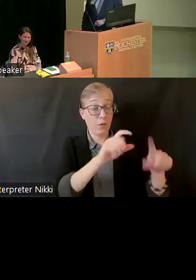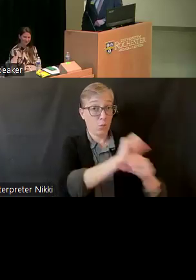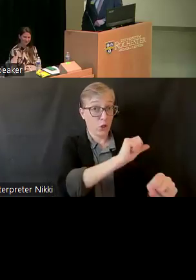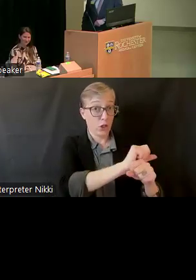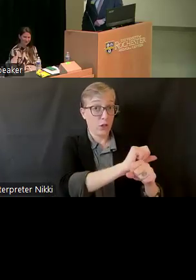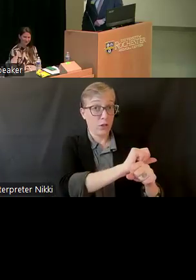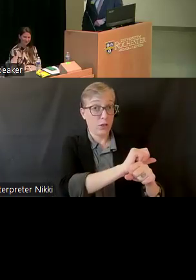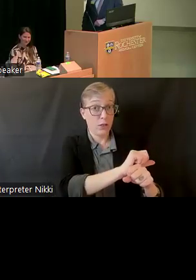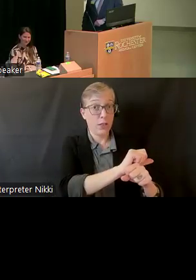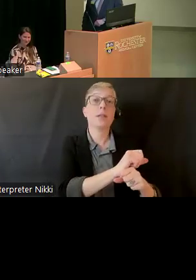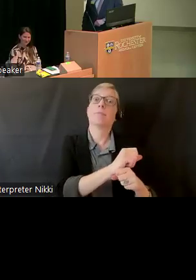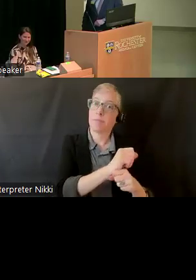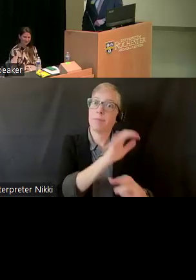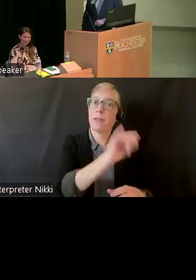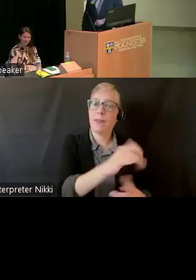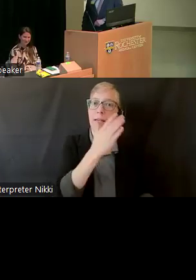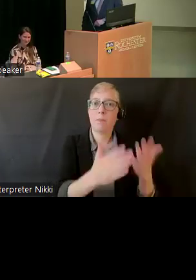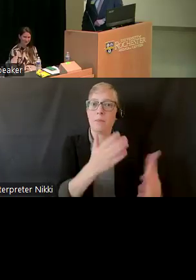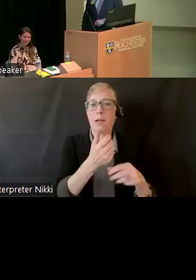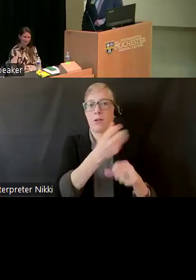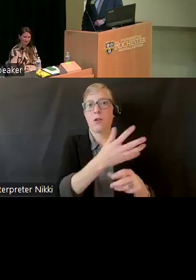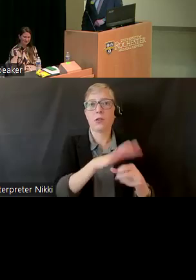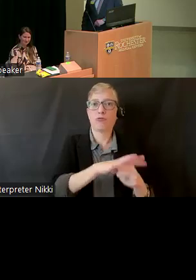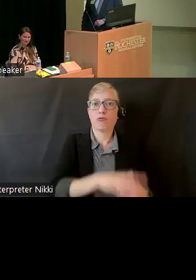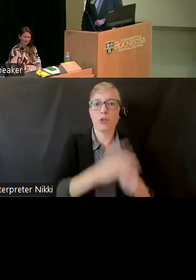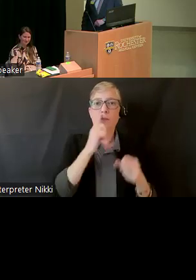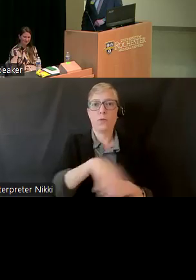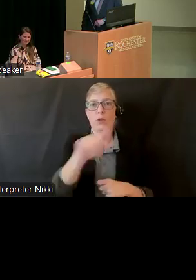strain people for whom there is not coverage or asking for coverage burdens colleagues